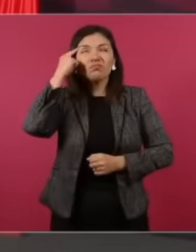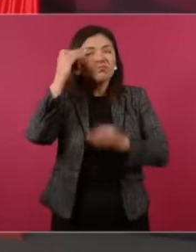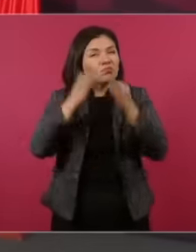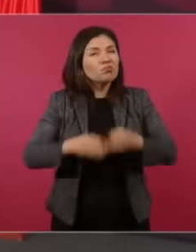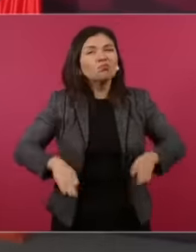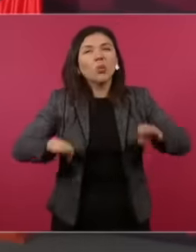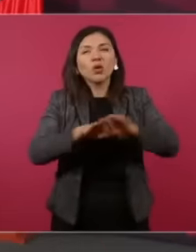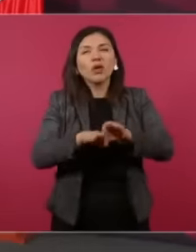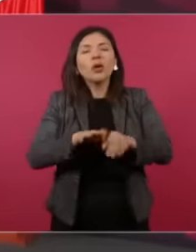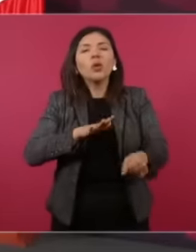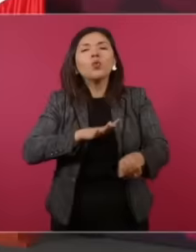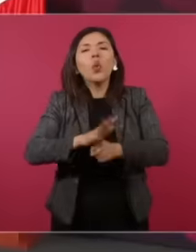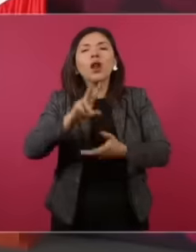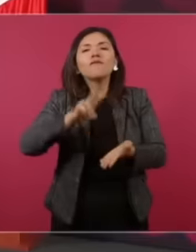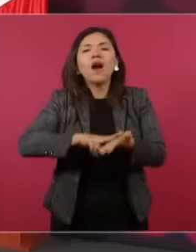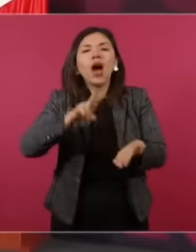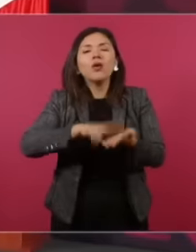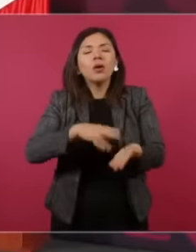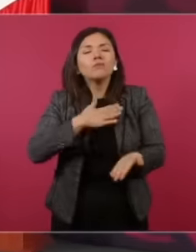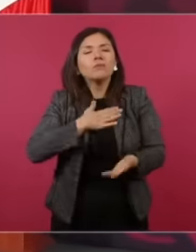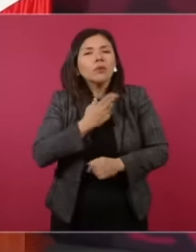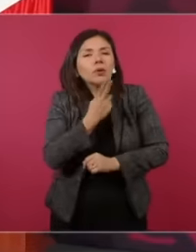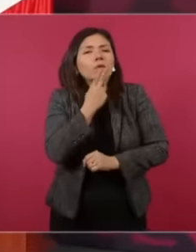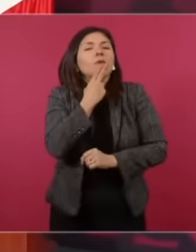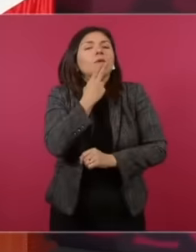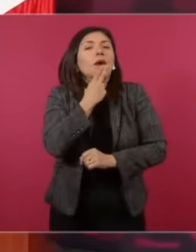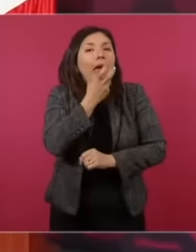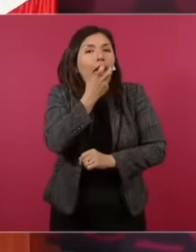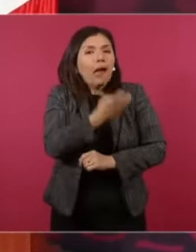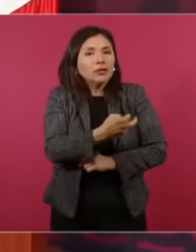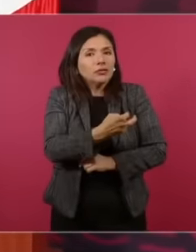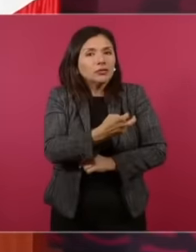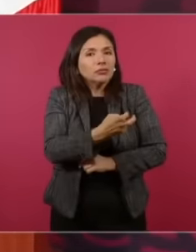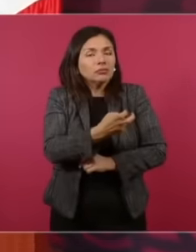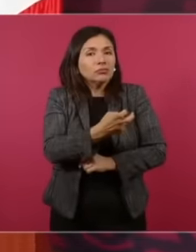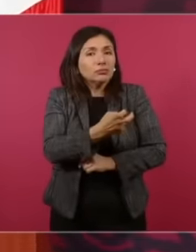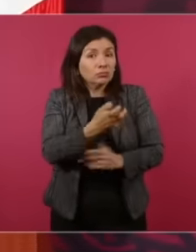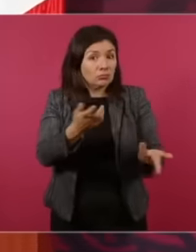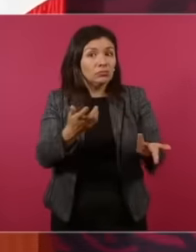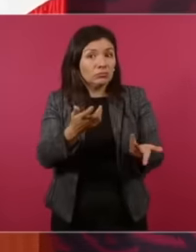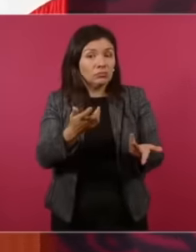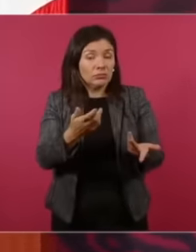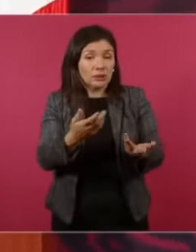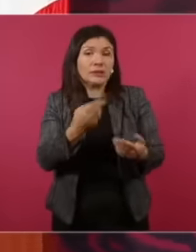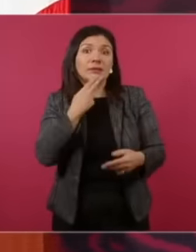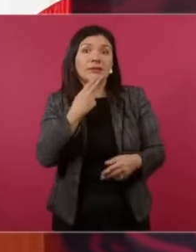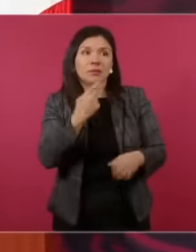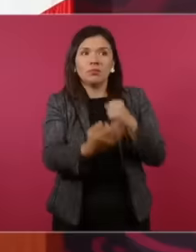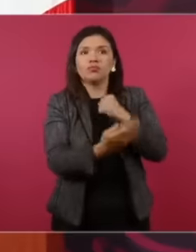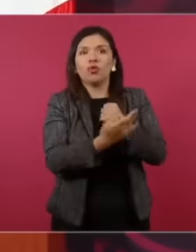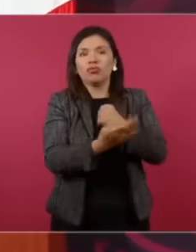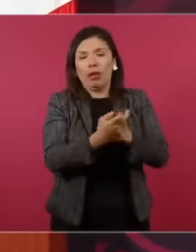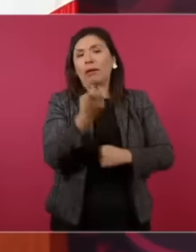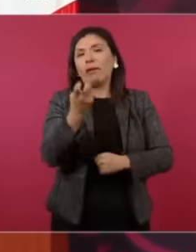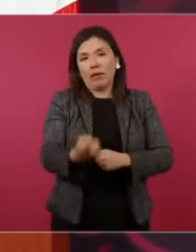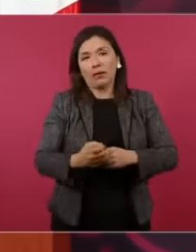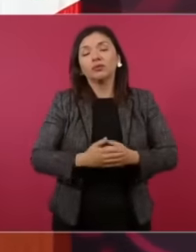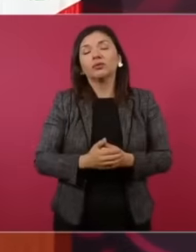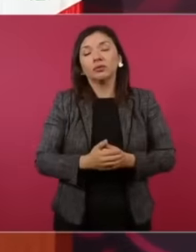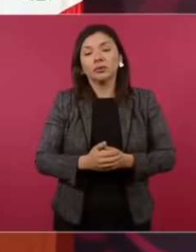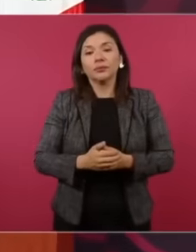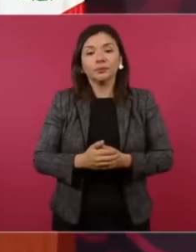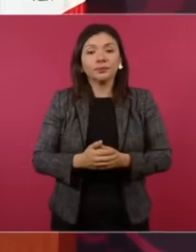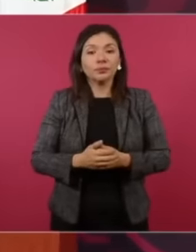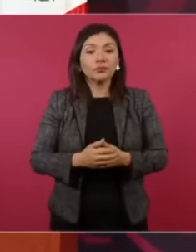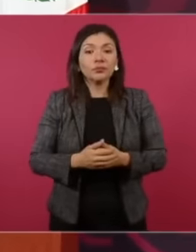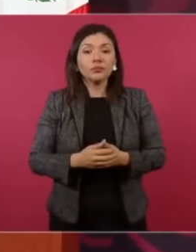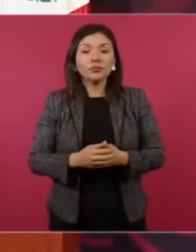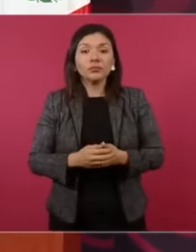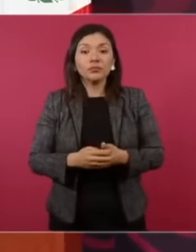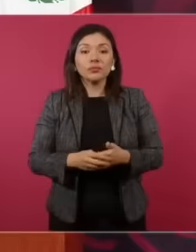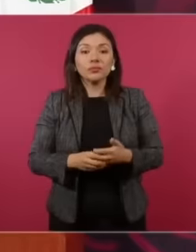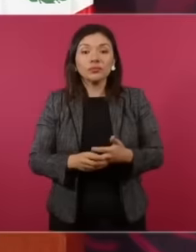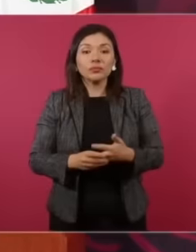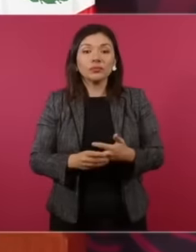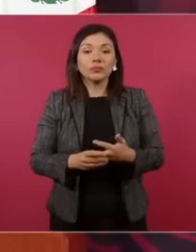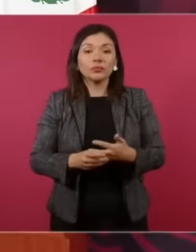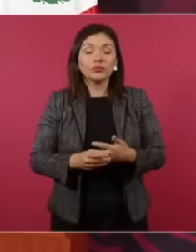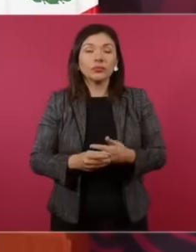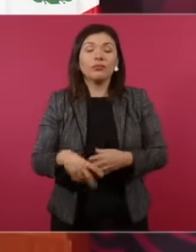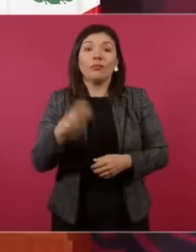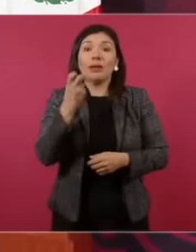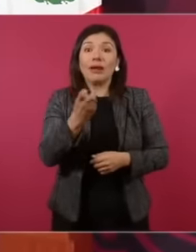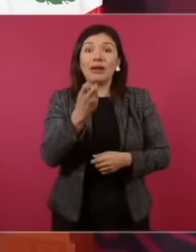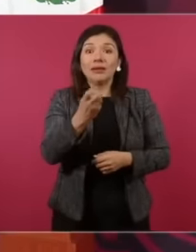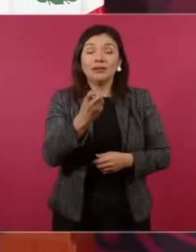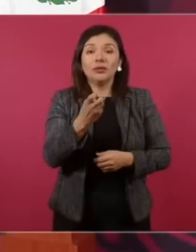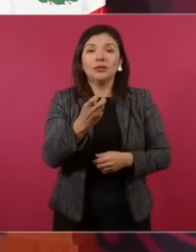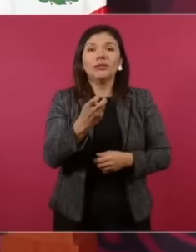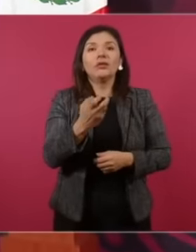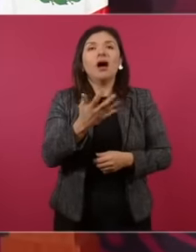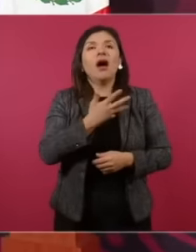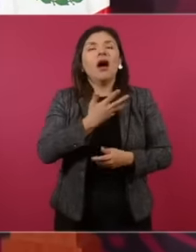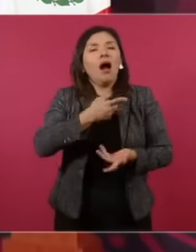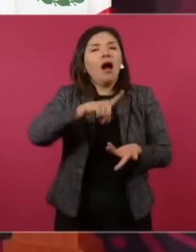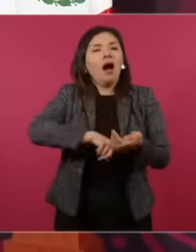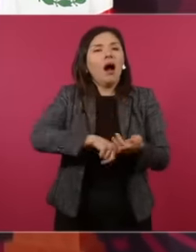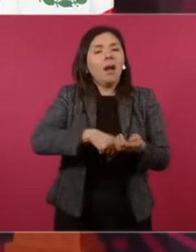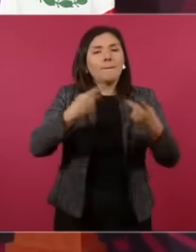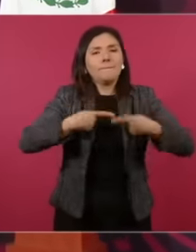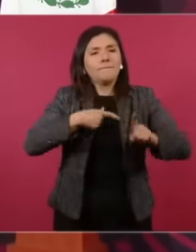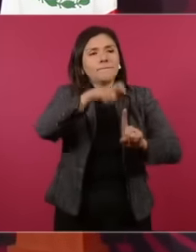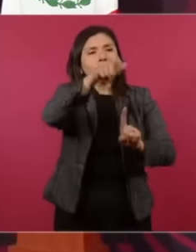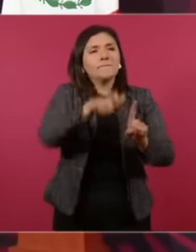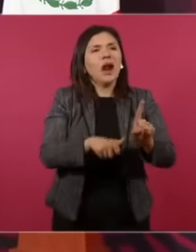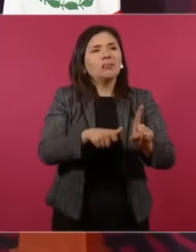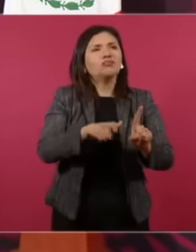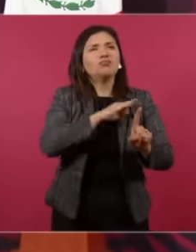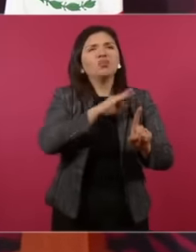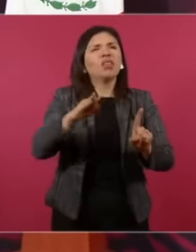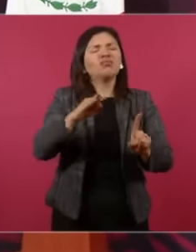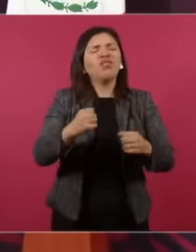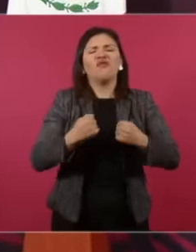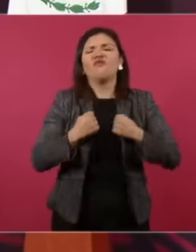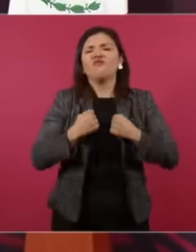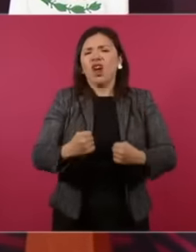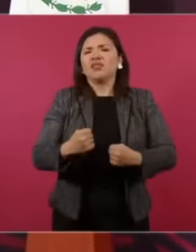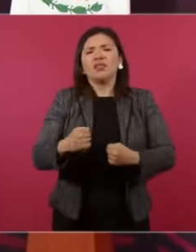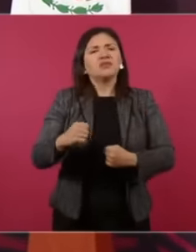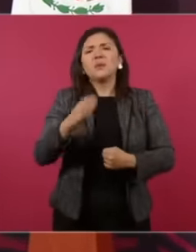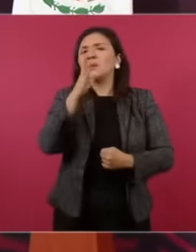ideal principles that is what protects that is what returns to one is indestructible,